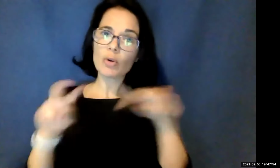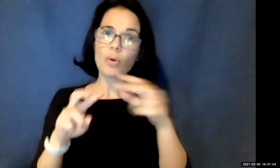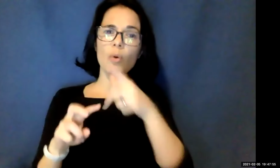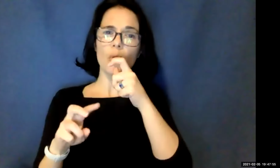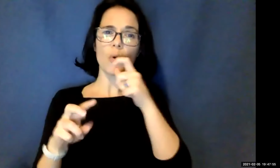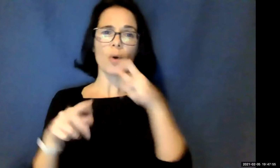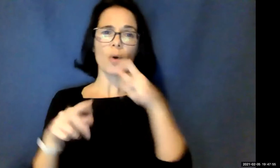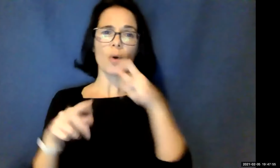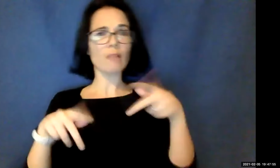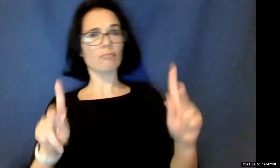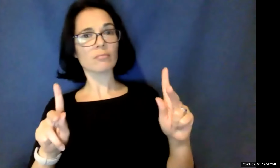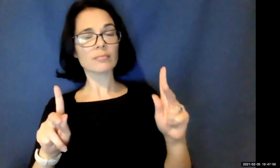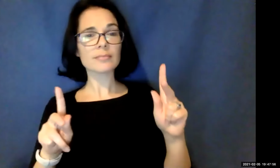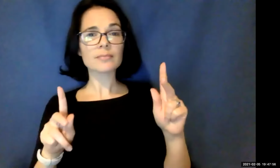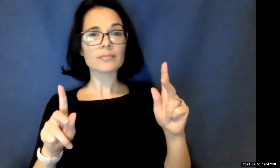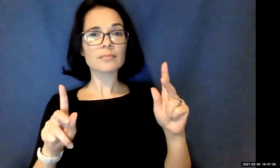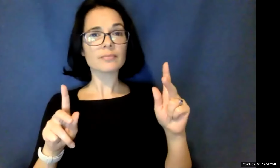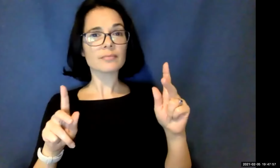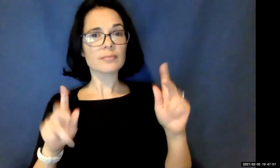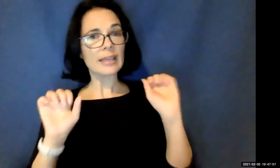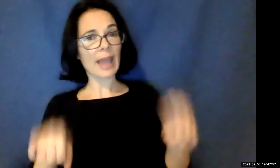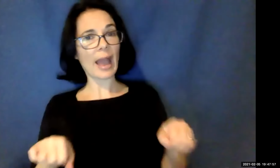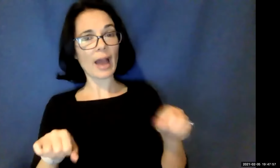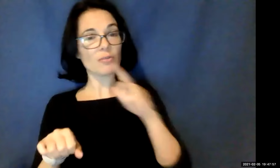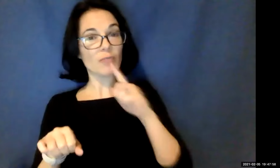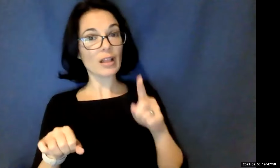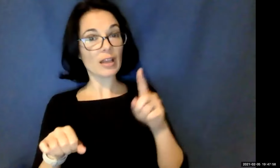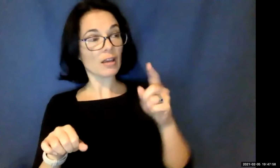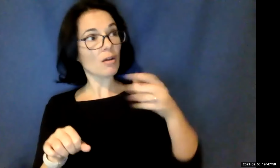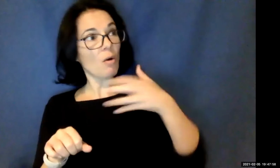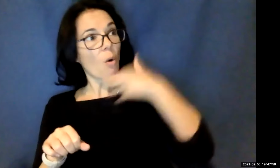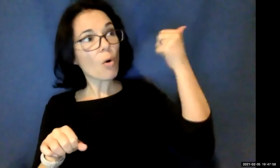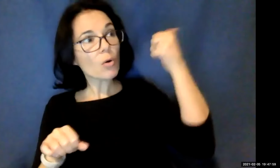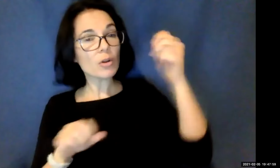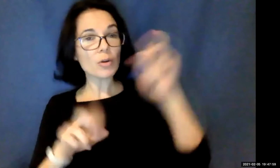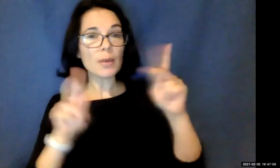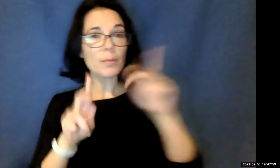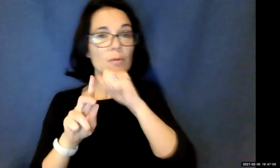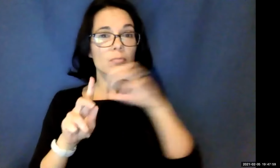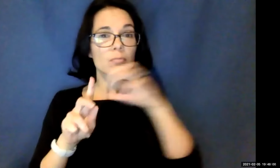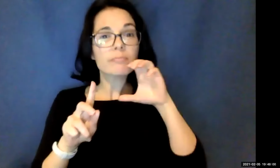have been disproportionately affected from a medical standpoint, in terms of hospitalizations,